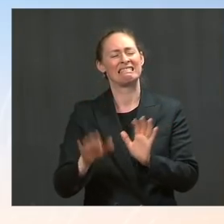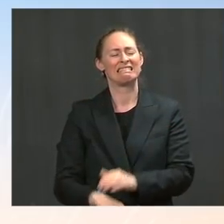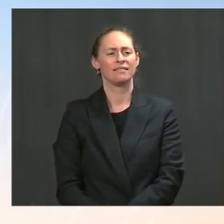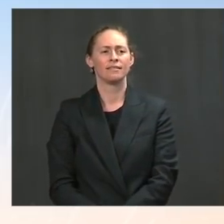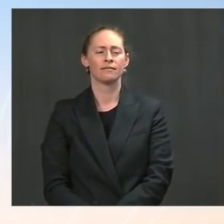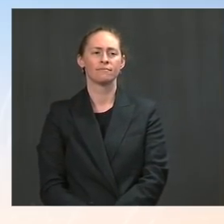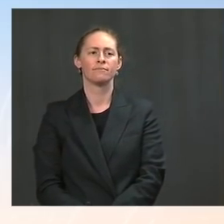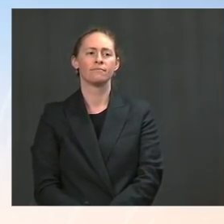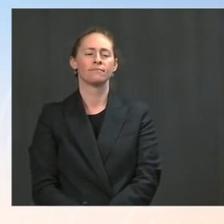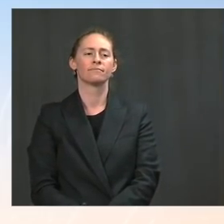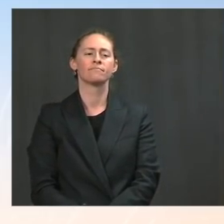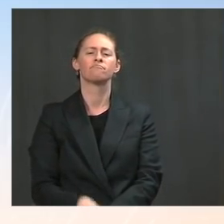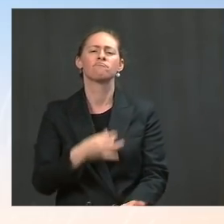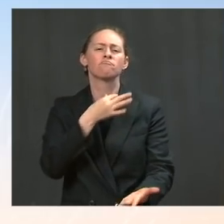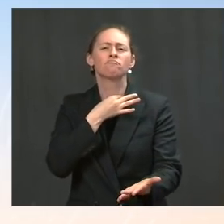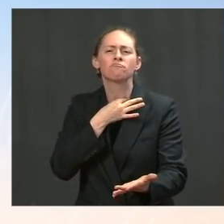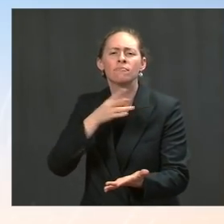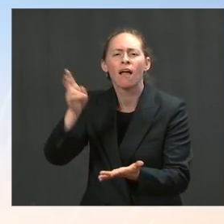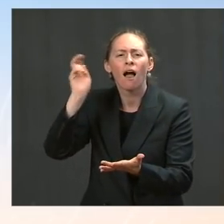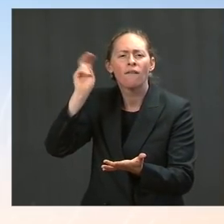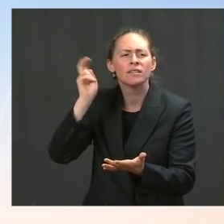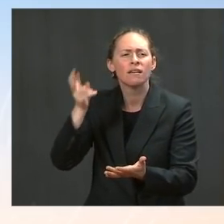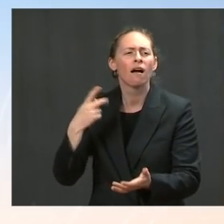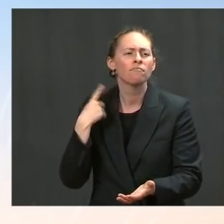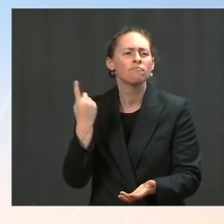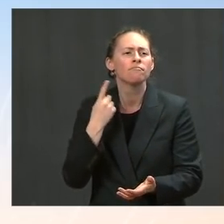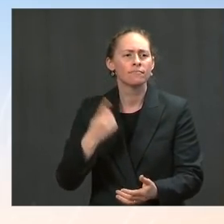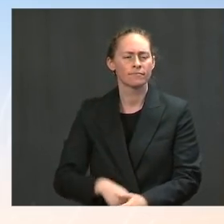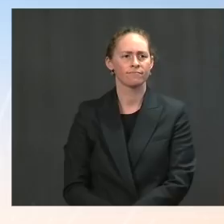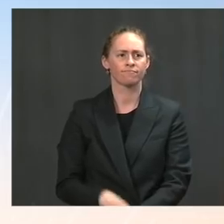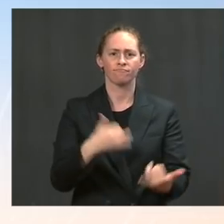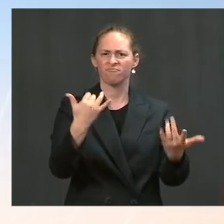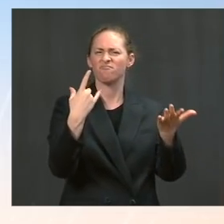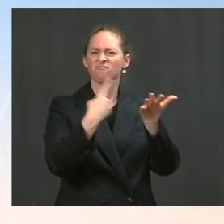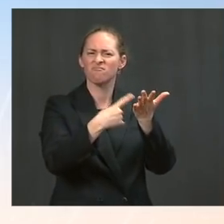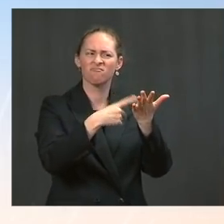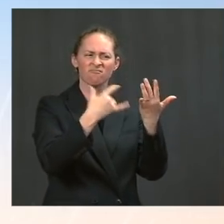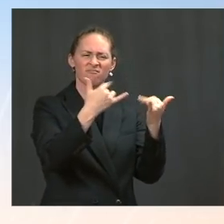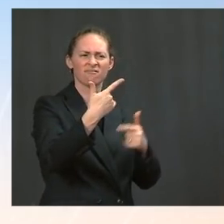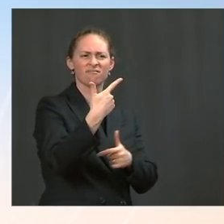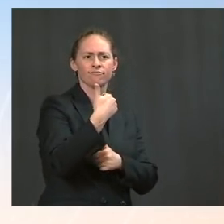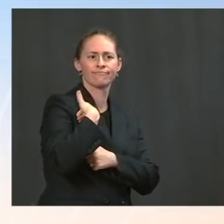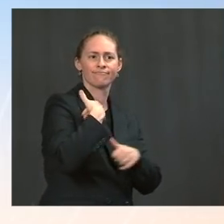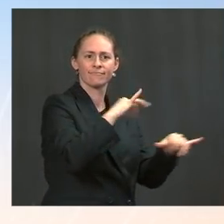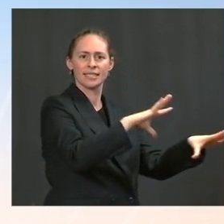As we look at the withdrawal in Afghanistan, what is your assessment of the Taliban's advancements? We heard from the President;